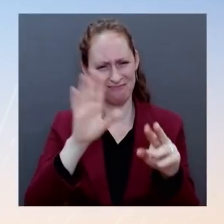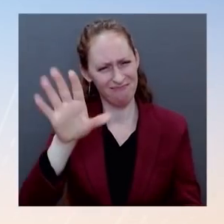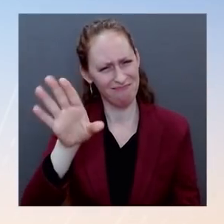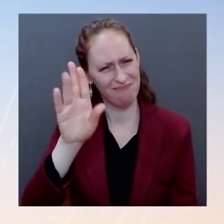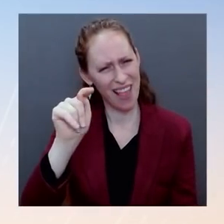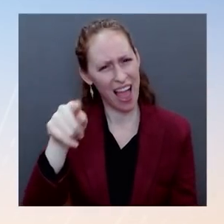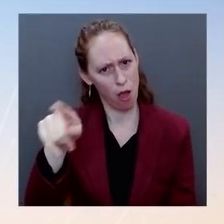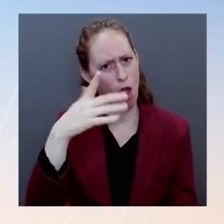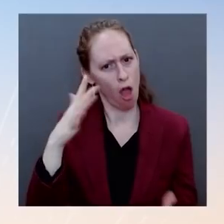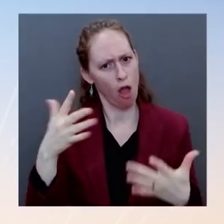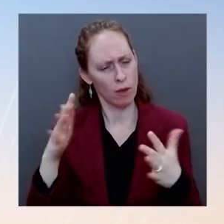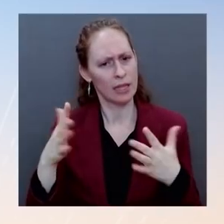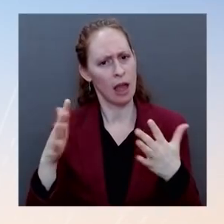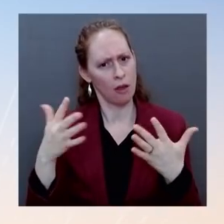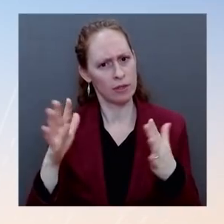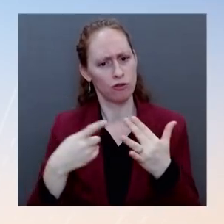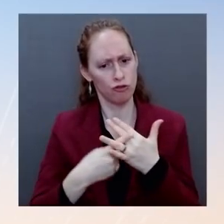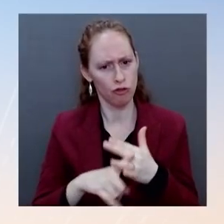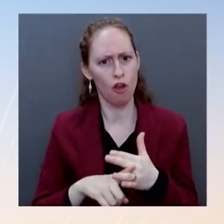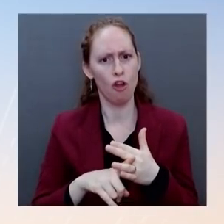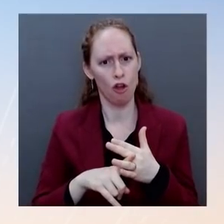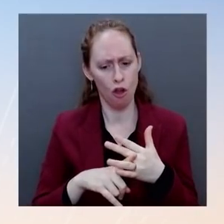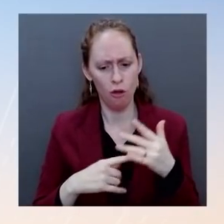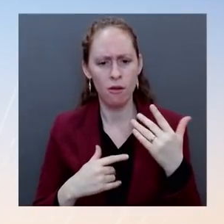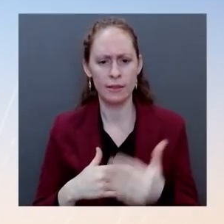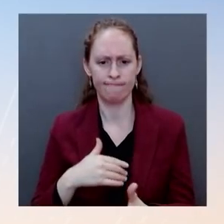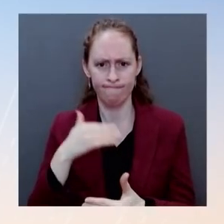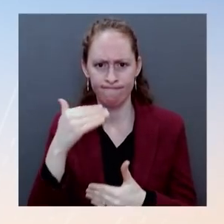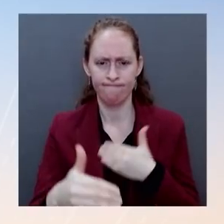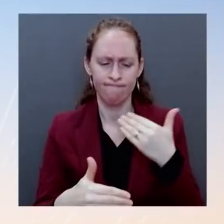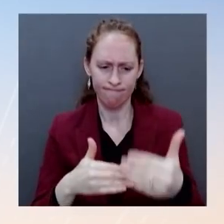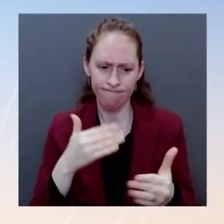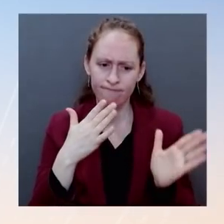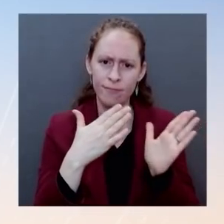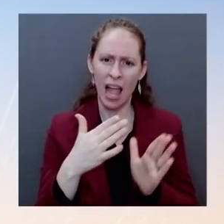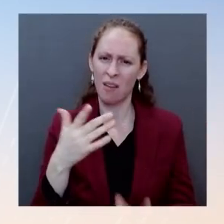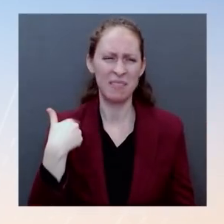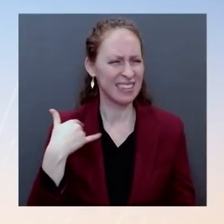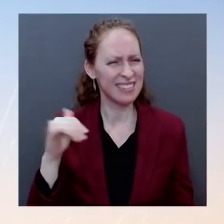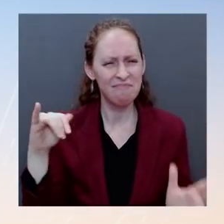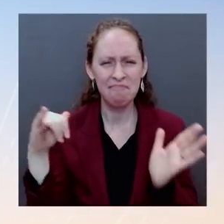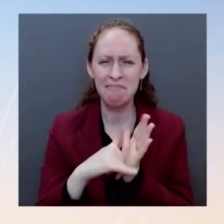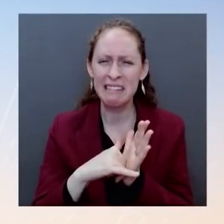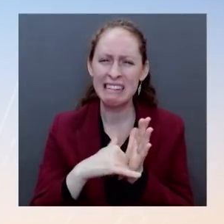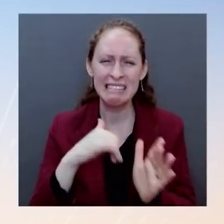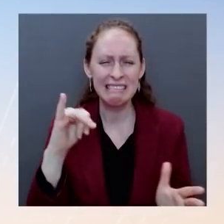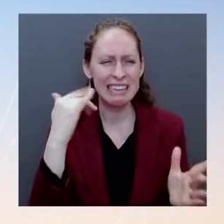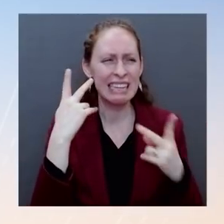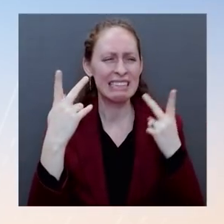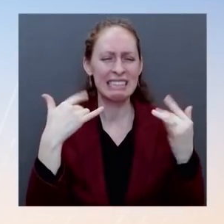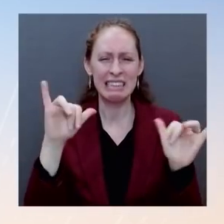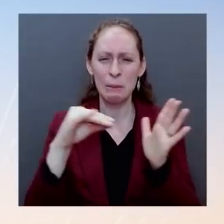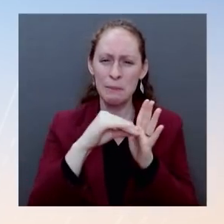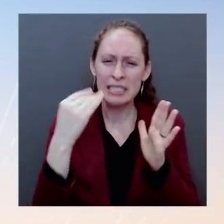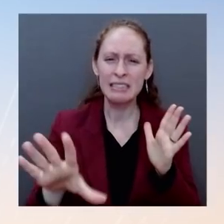the sort of limitations of the presidency and the executive branch? Is this an issue that the President simply can't solve?